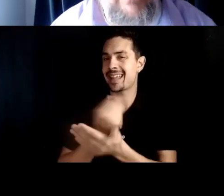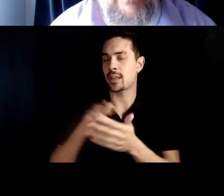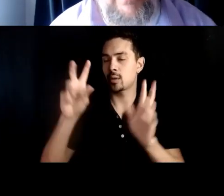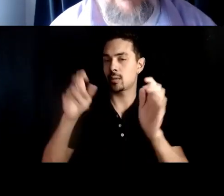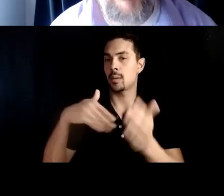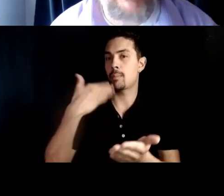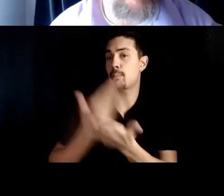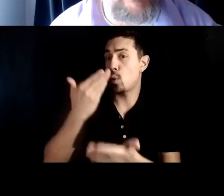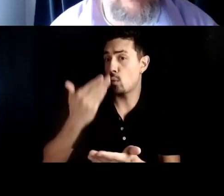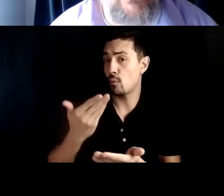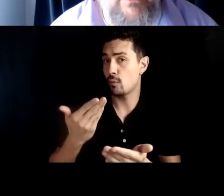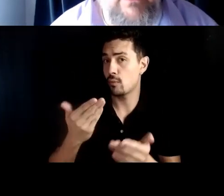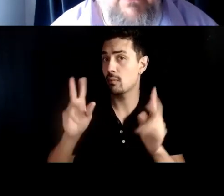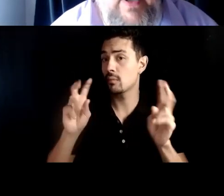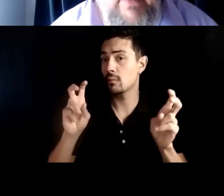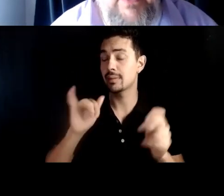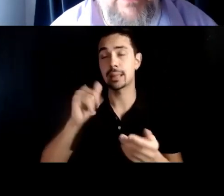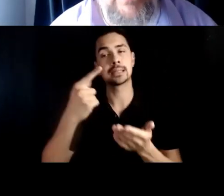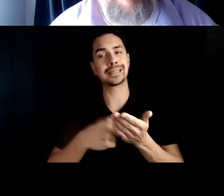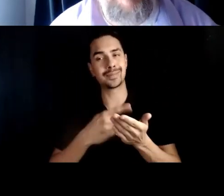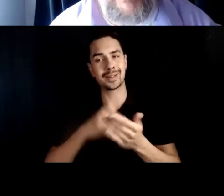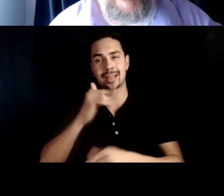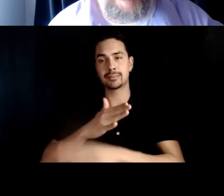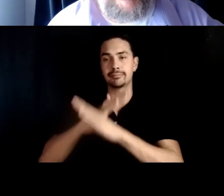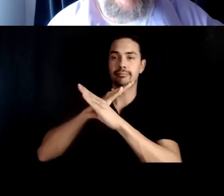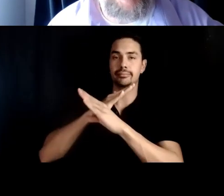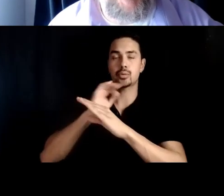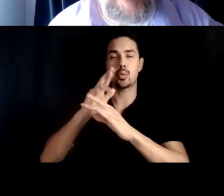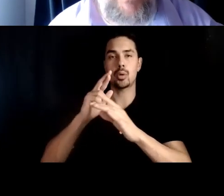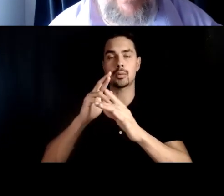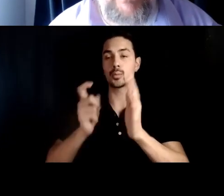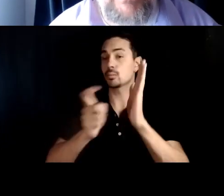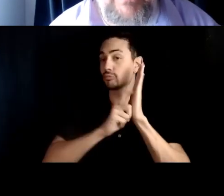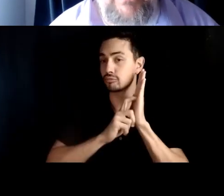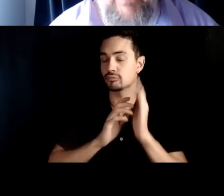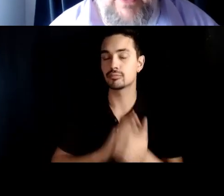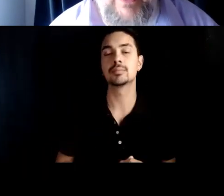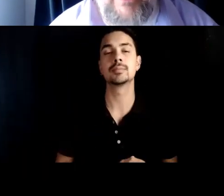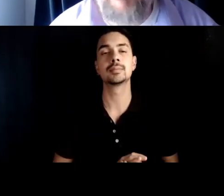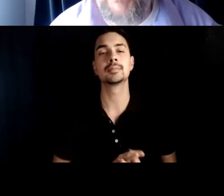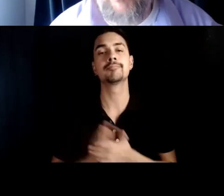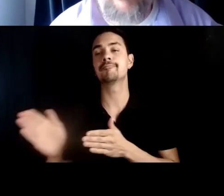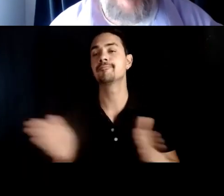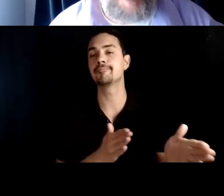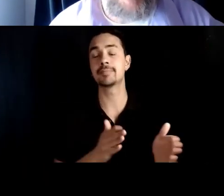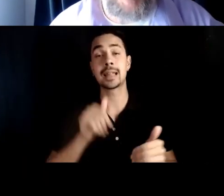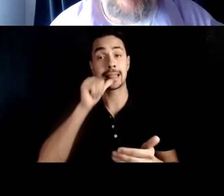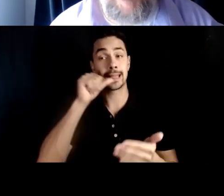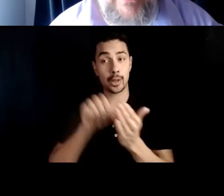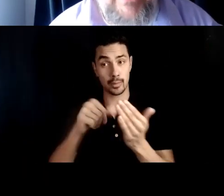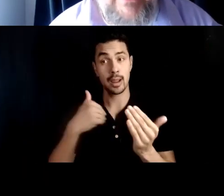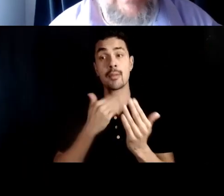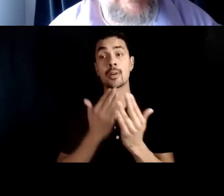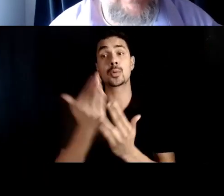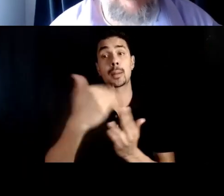but that sometimes is one of the parameters. Is there transparency in the letter writing? So does the client get to see